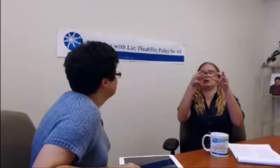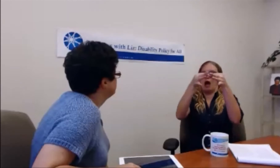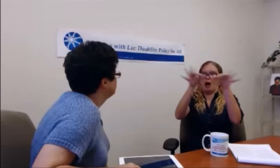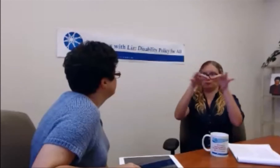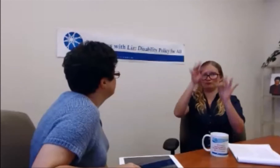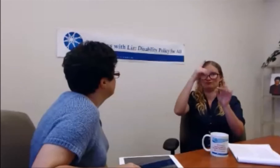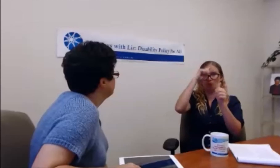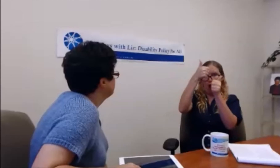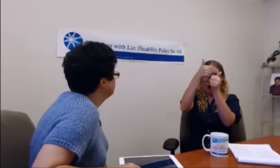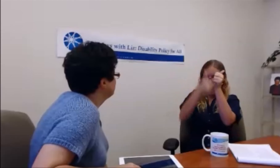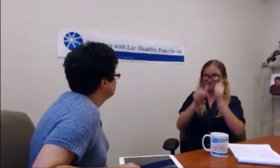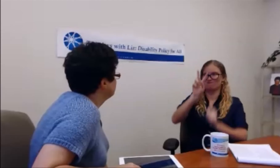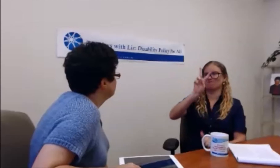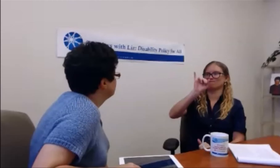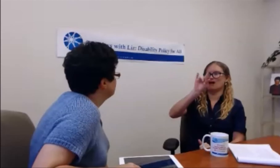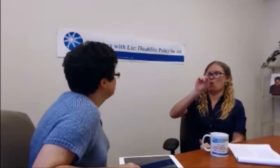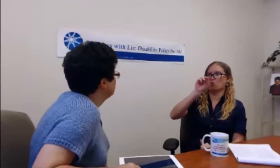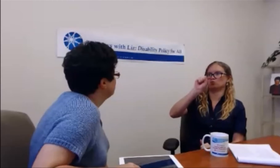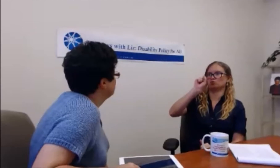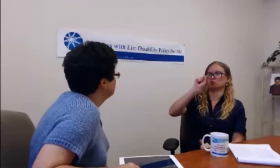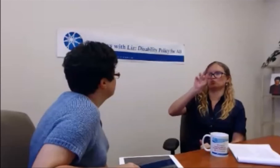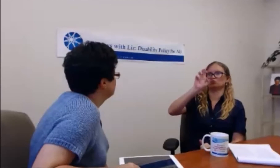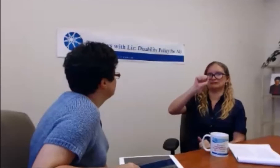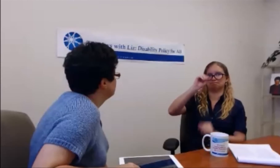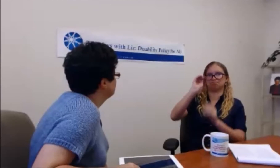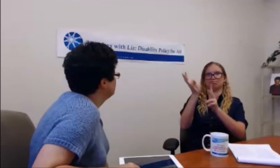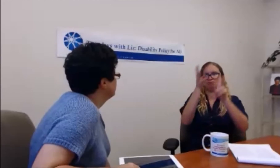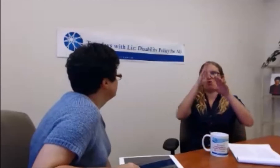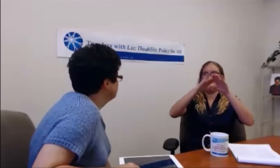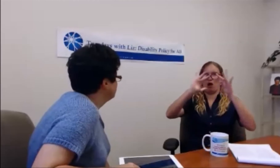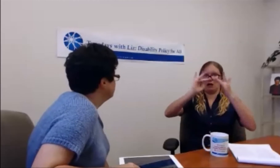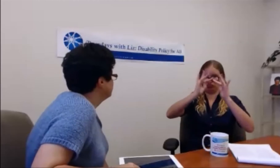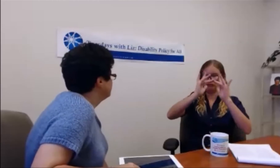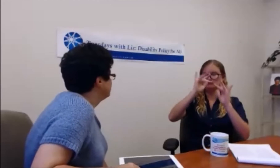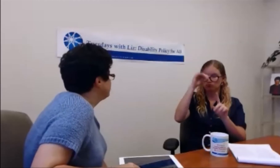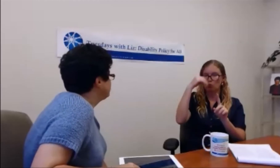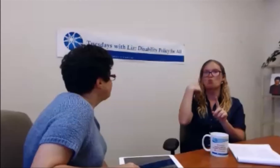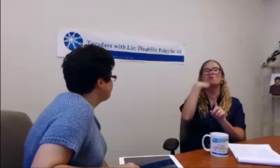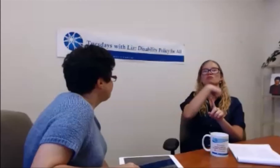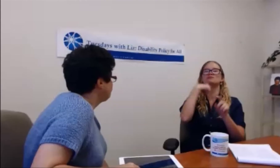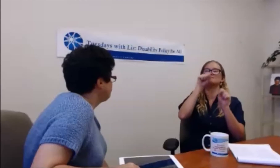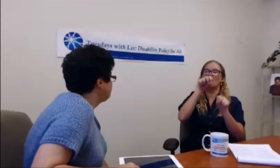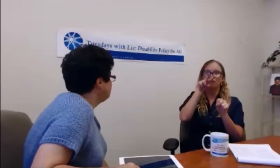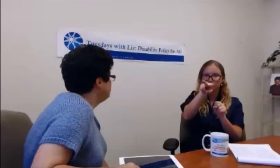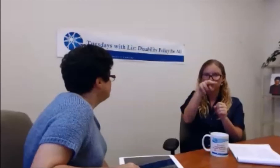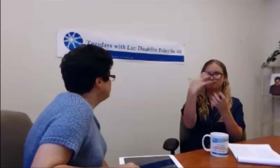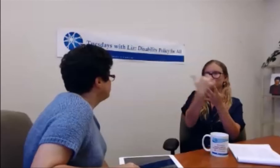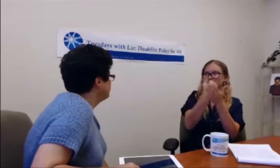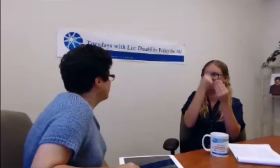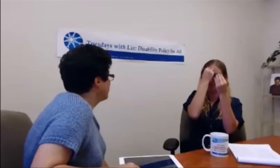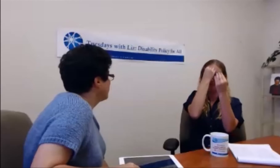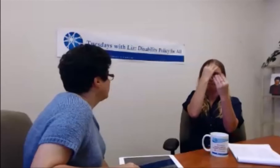to add captioning to every video streaming on the in the internet, and we can see and